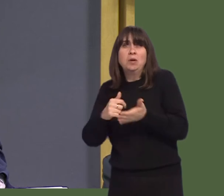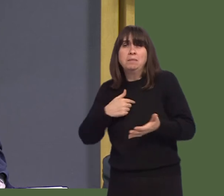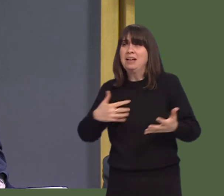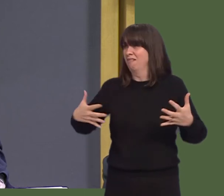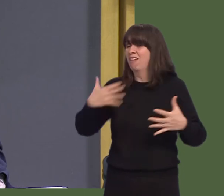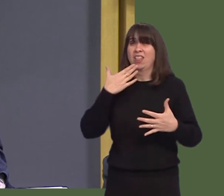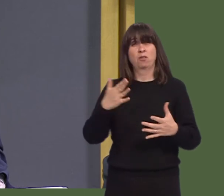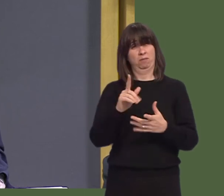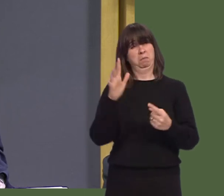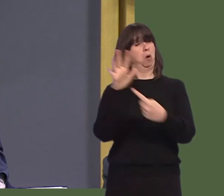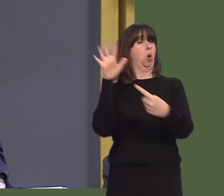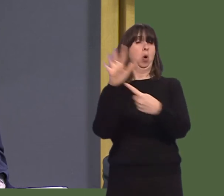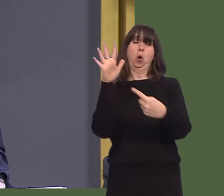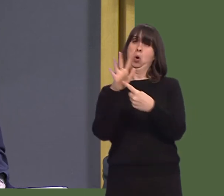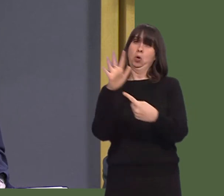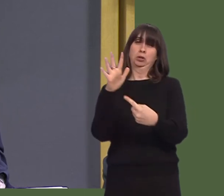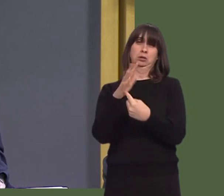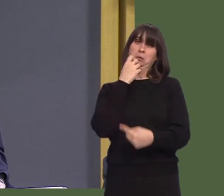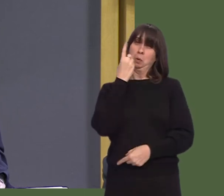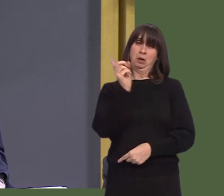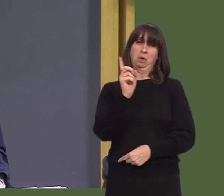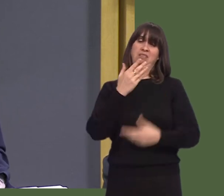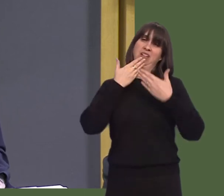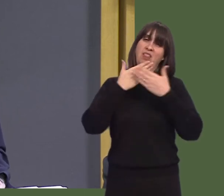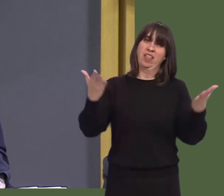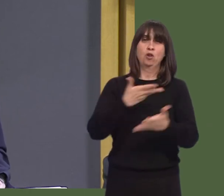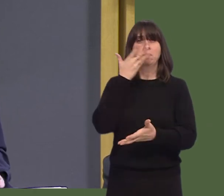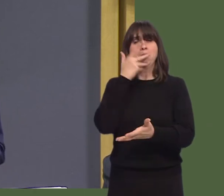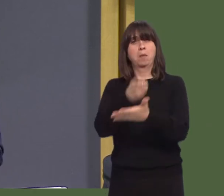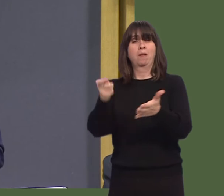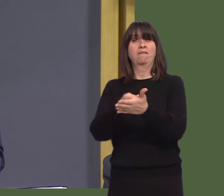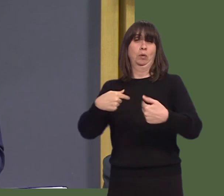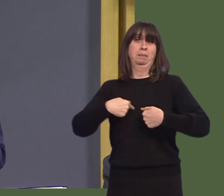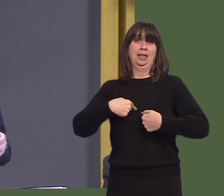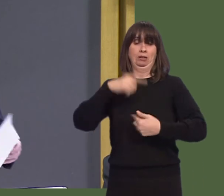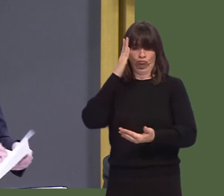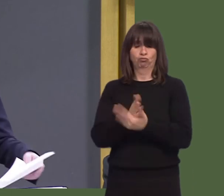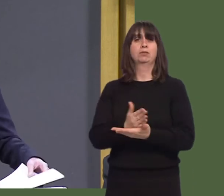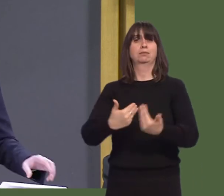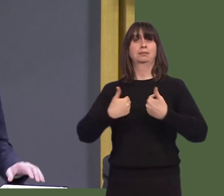The reality is it's about time that the Tories moved away from wishful thinking, saying,